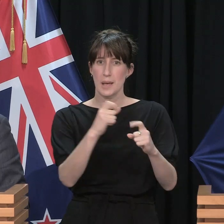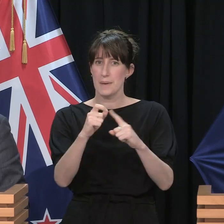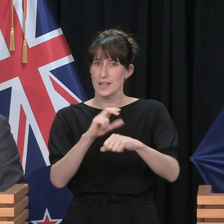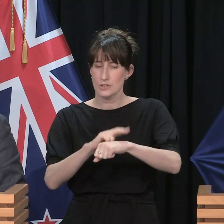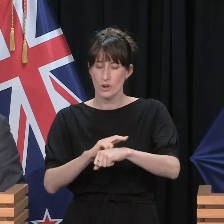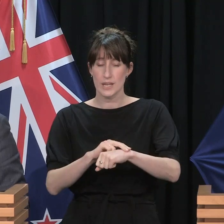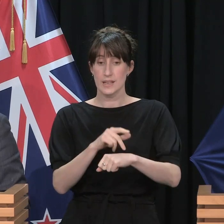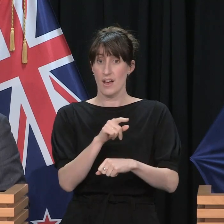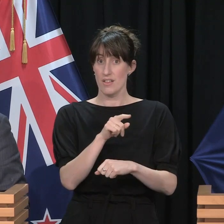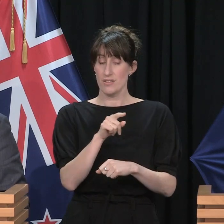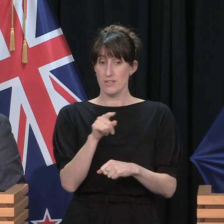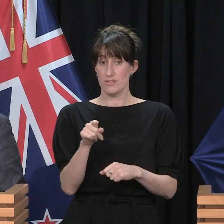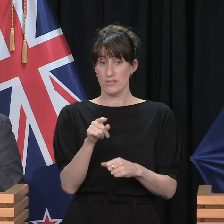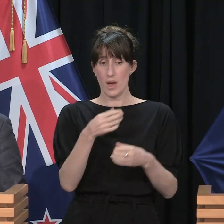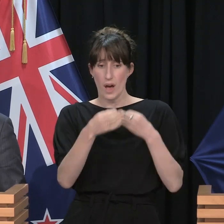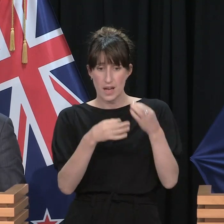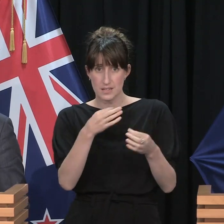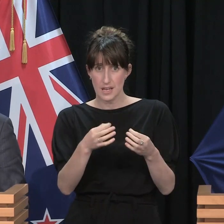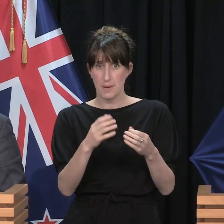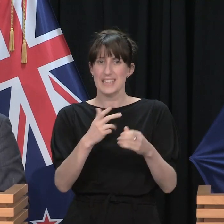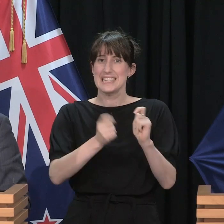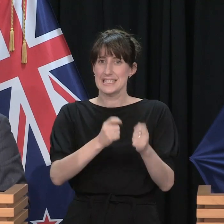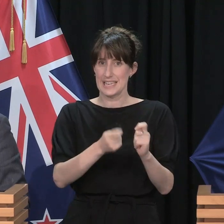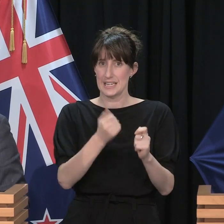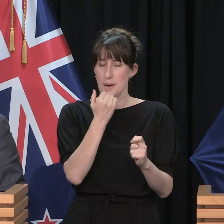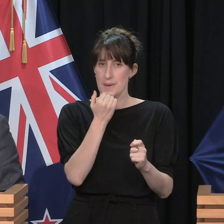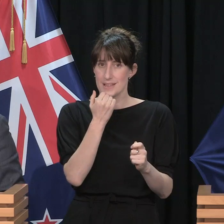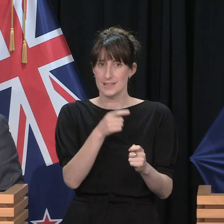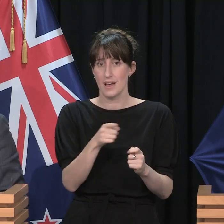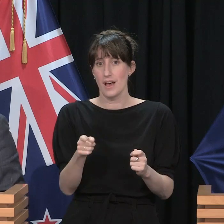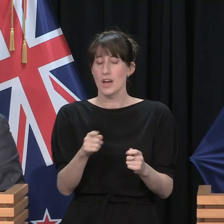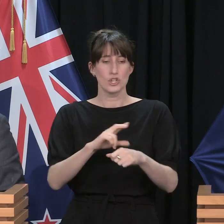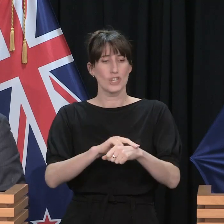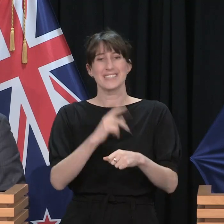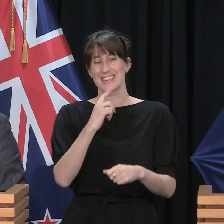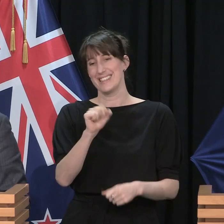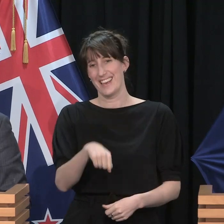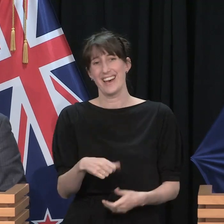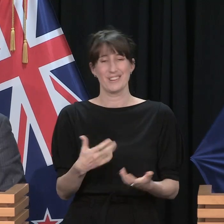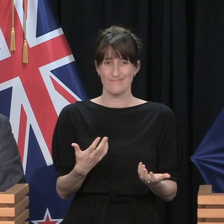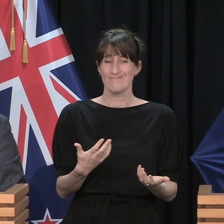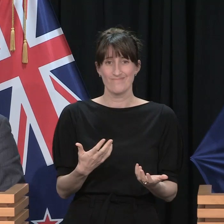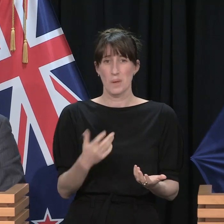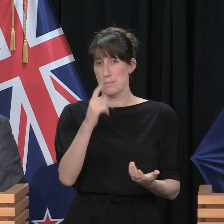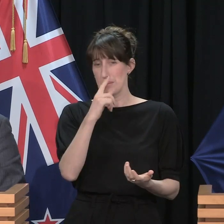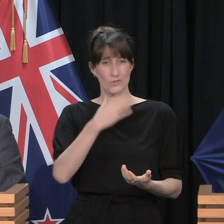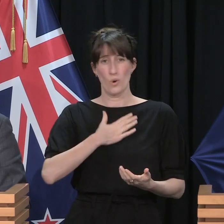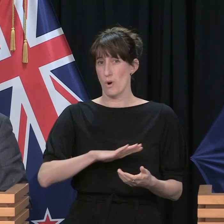earlier in the week is showing that GPs are experiencing similar phenomenon. I don't